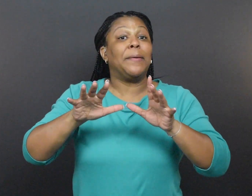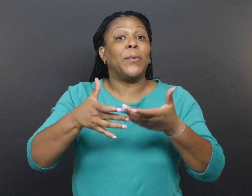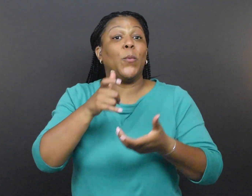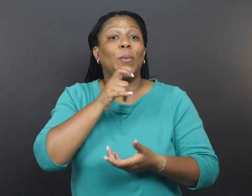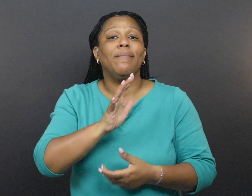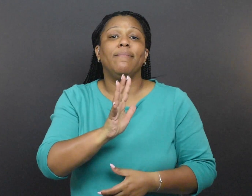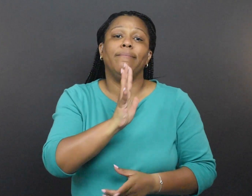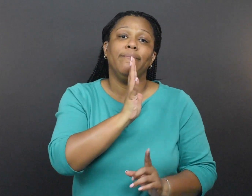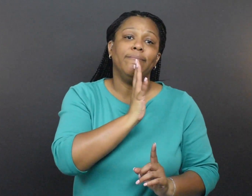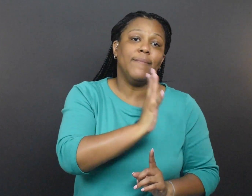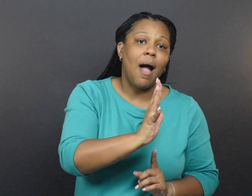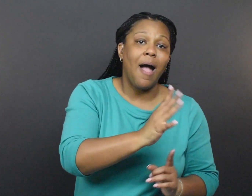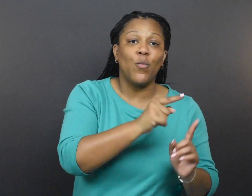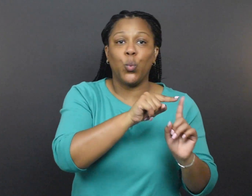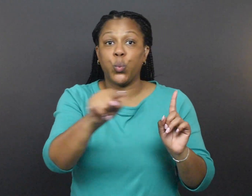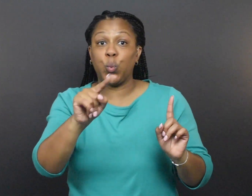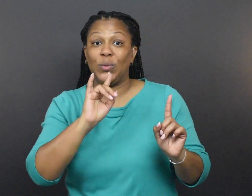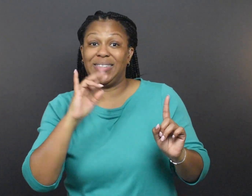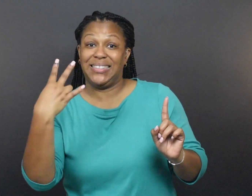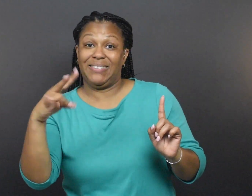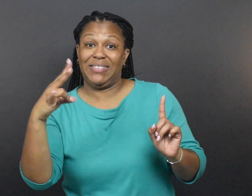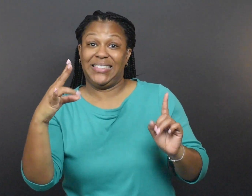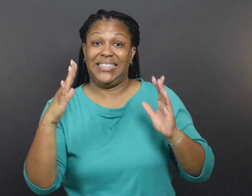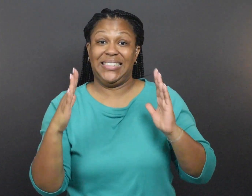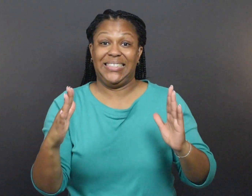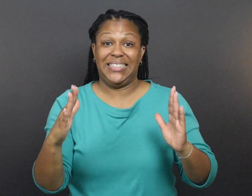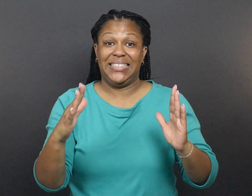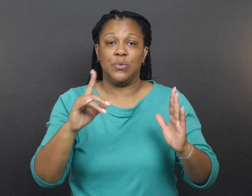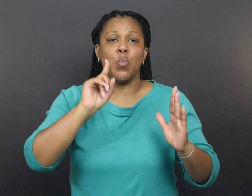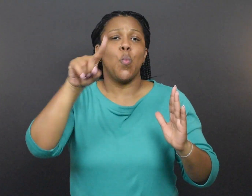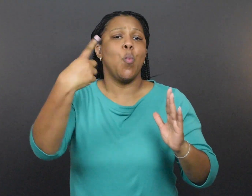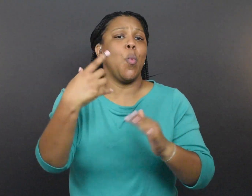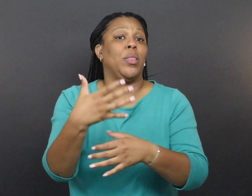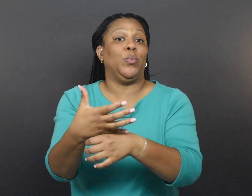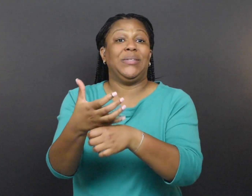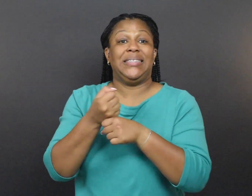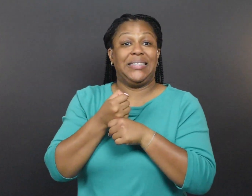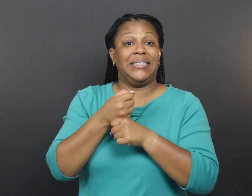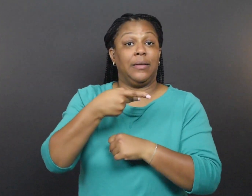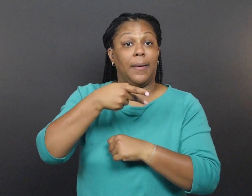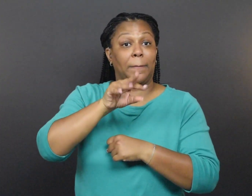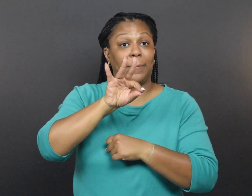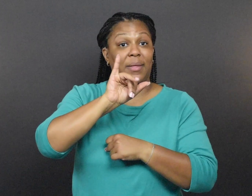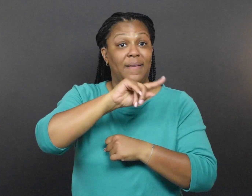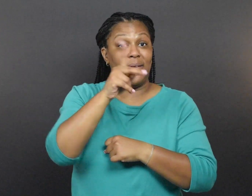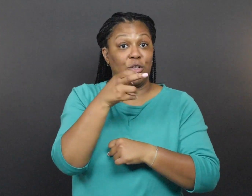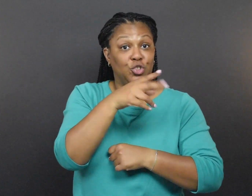People who are 5 through 17 years of age can only receive the Pfizer COVID-19